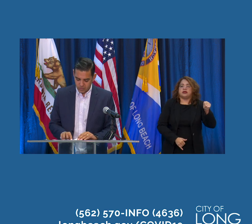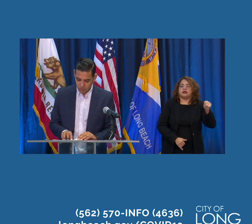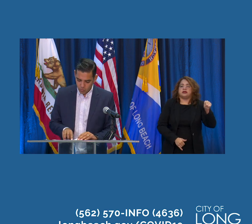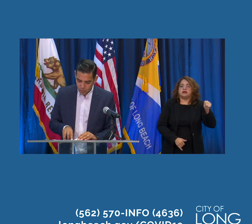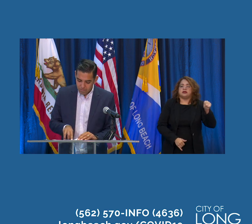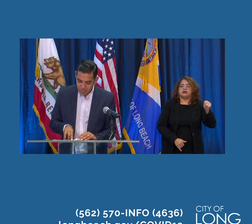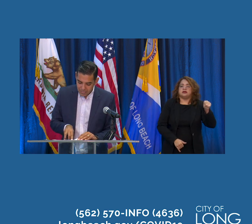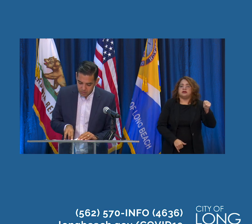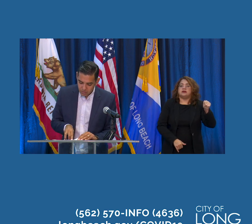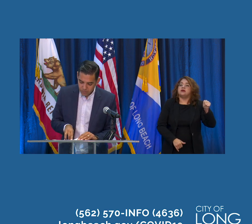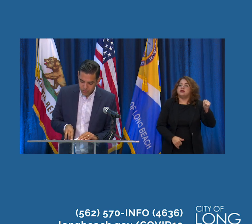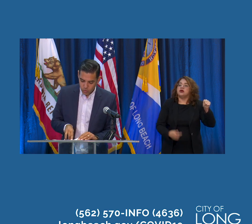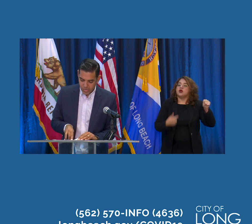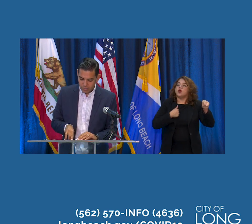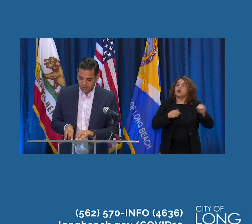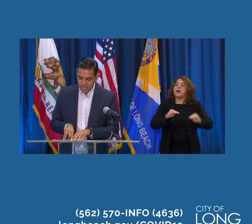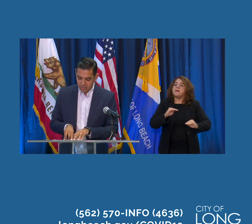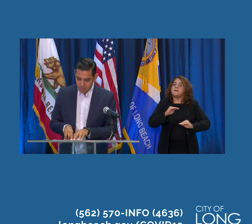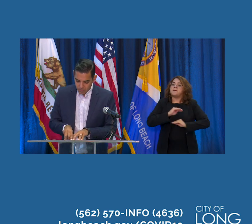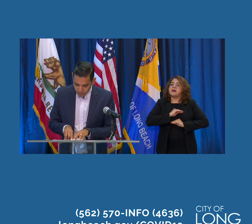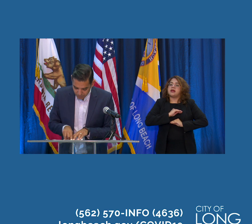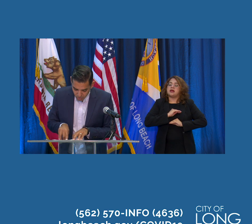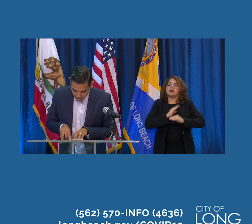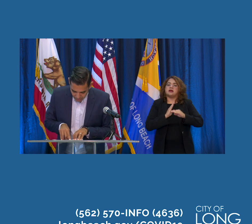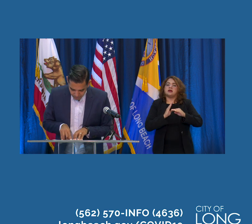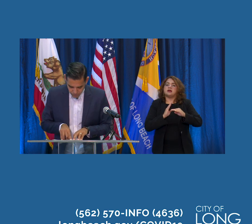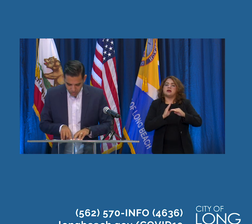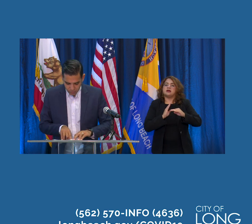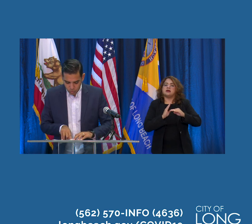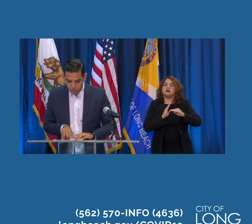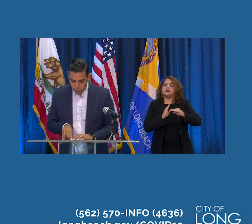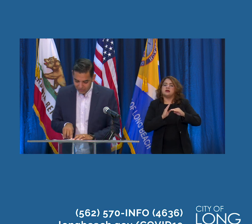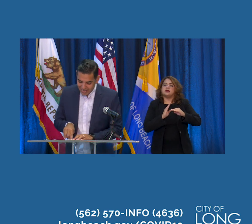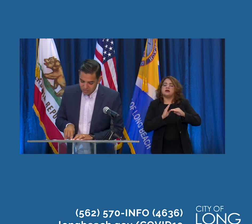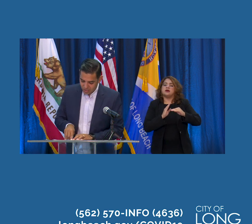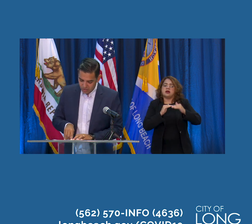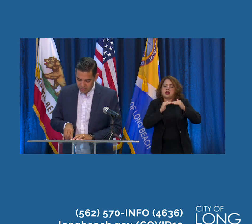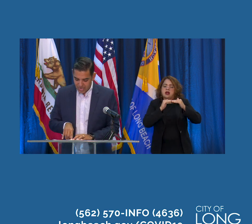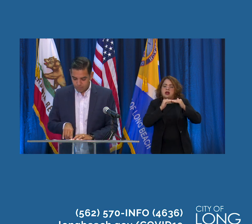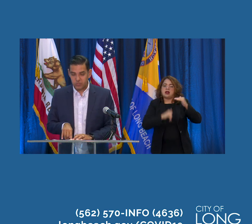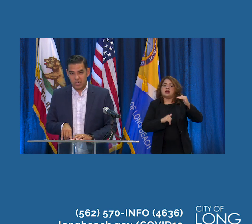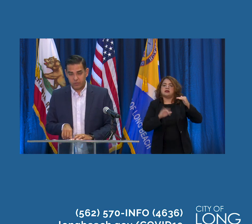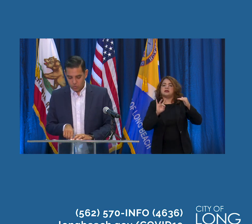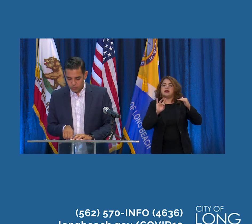And so we meet the greater than, I'm sorry, we're less than 8 percent of course, which